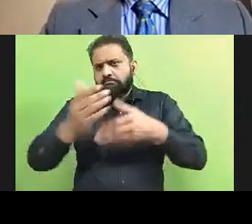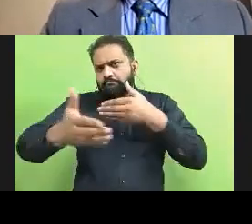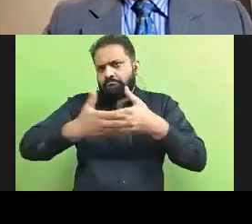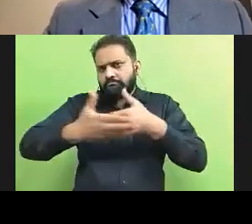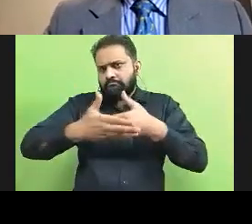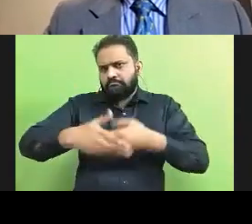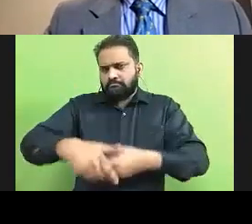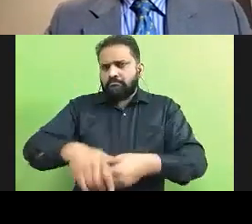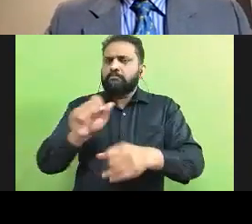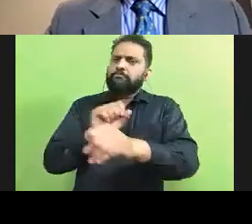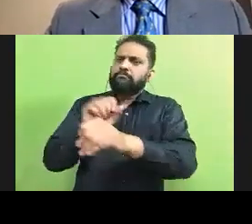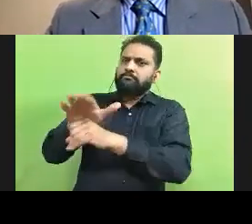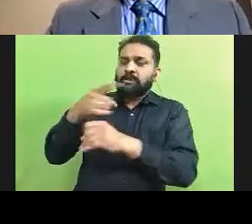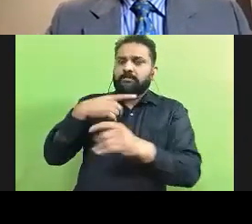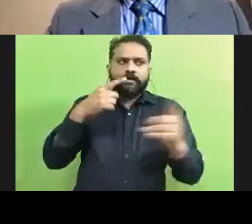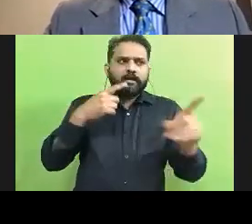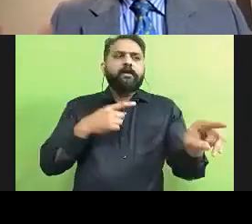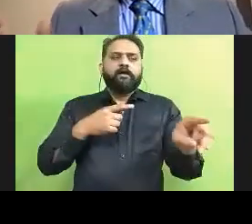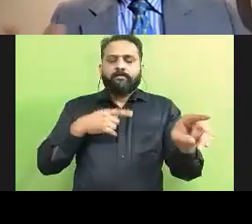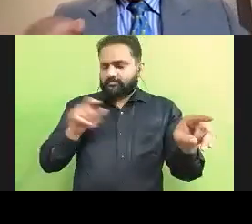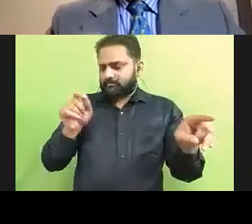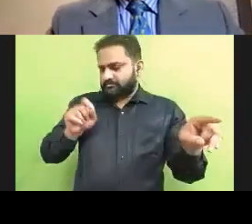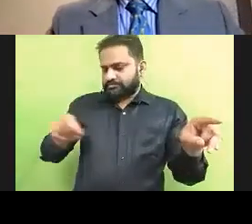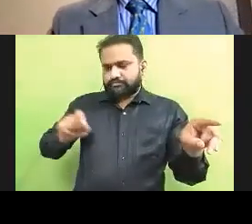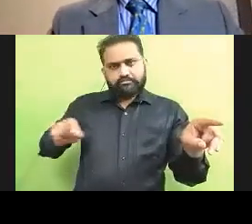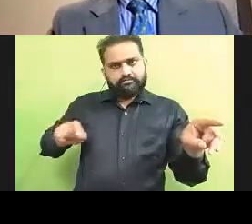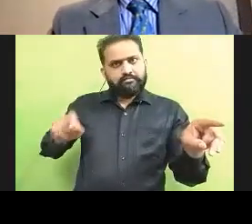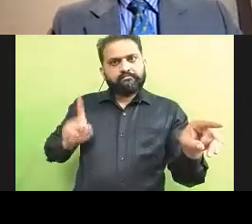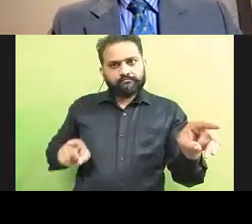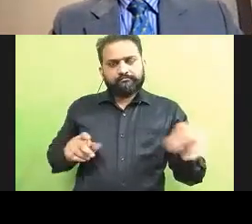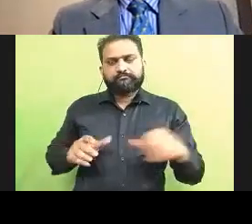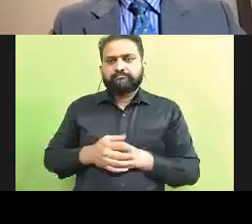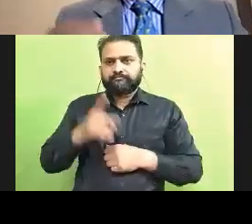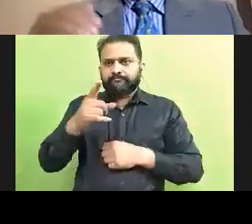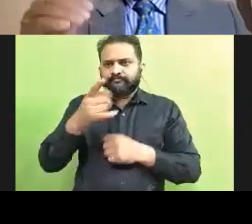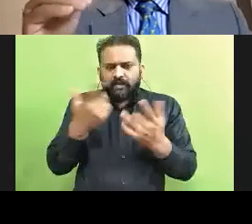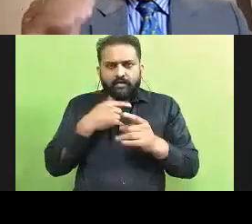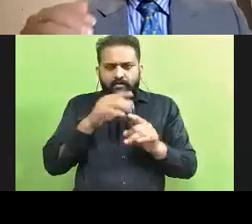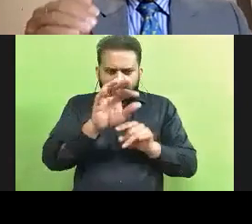point you should do that okay so that's how you should pick up your facts doesn't matter